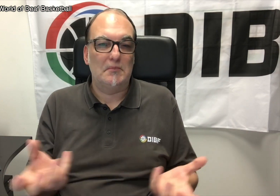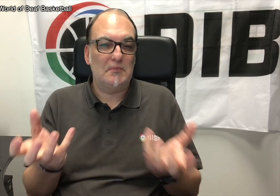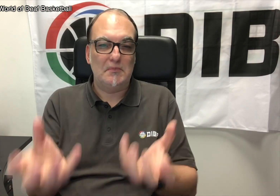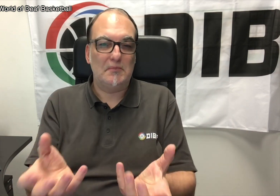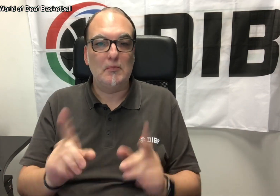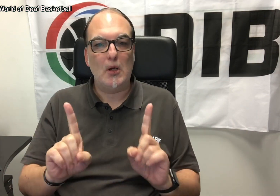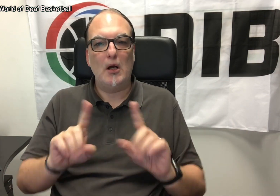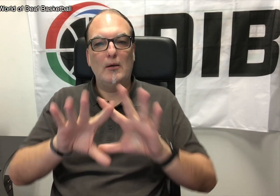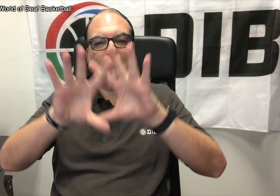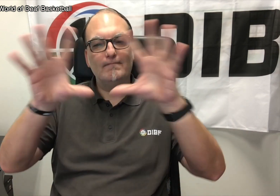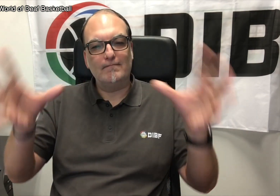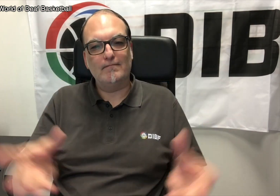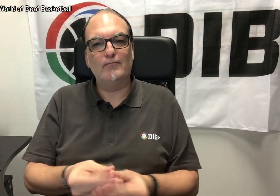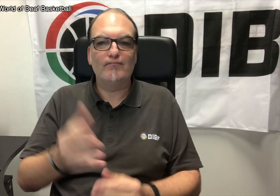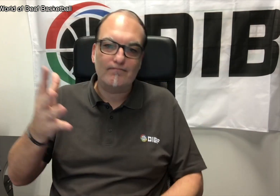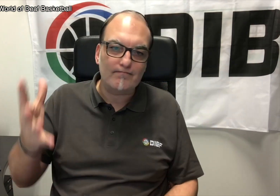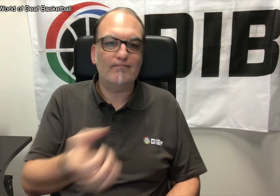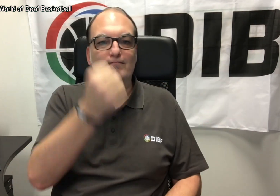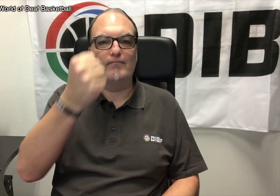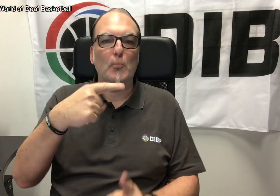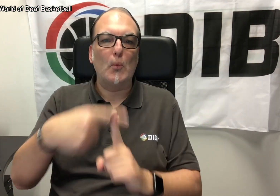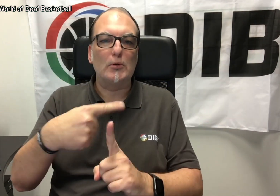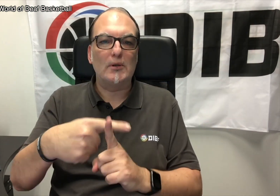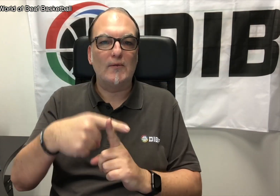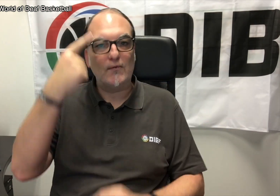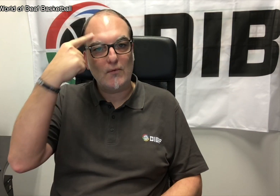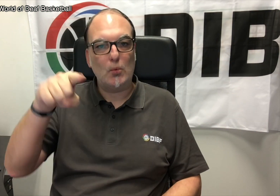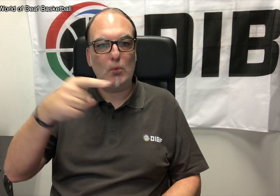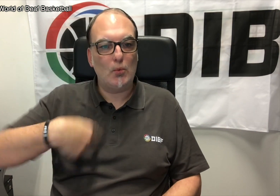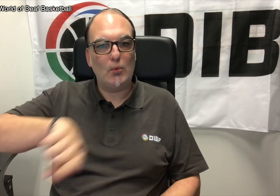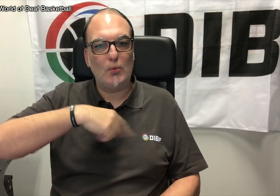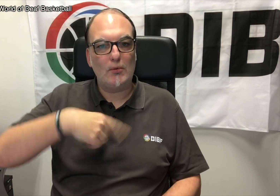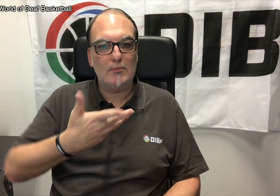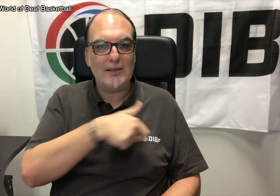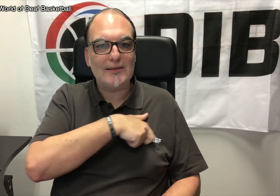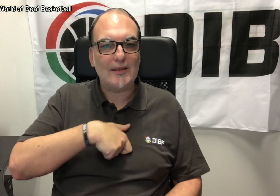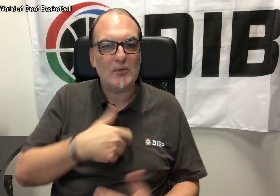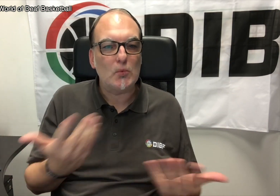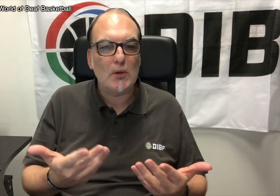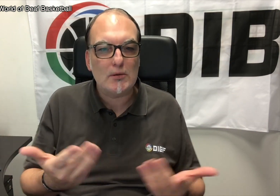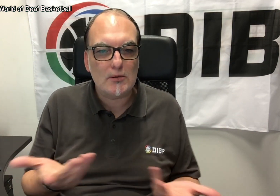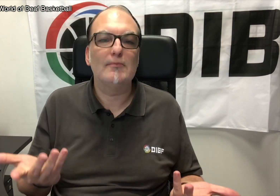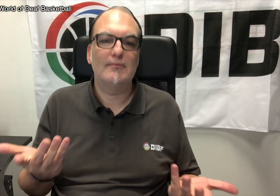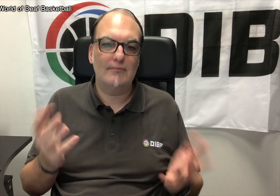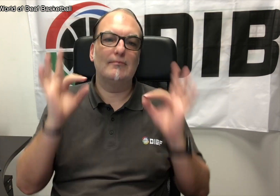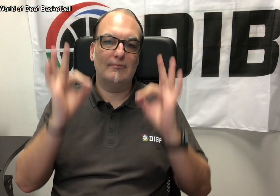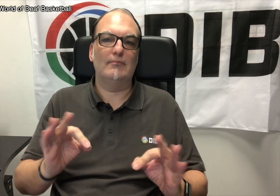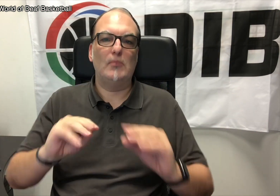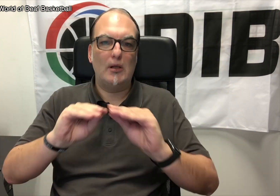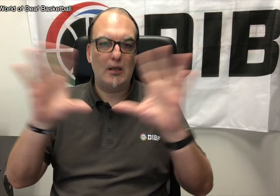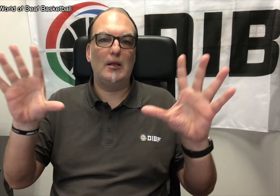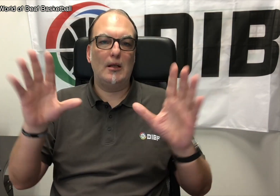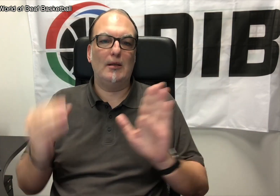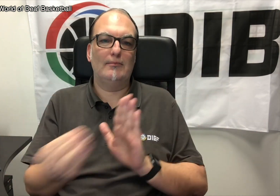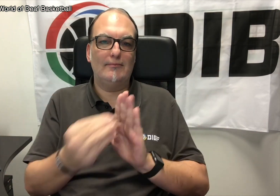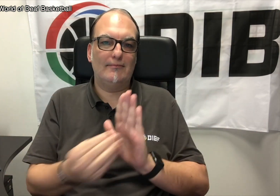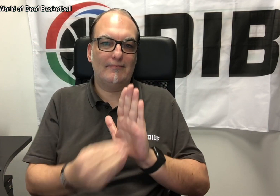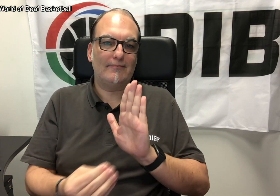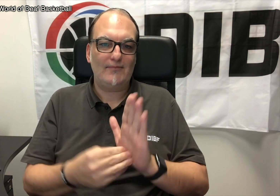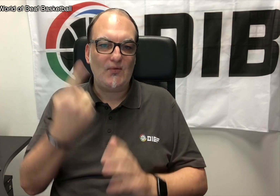But overall it was positive for delegates and this time clearly documented